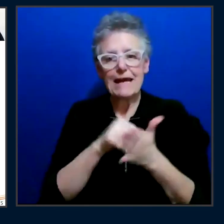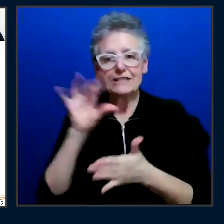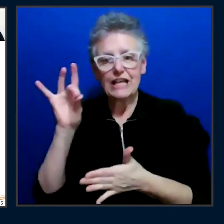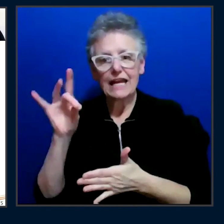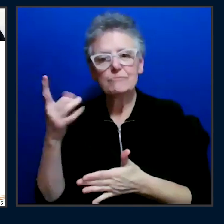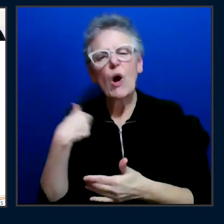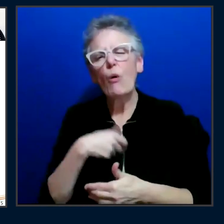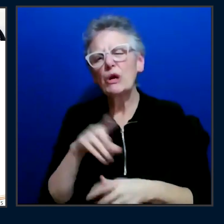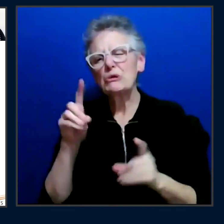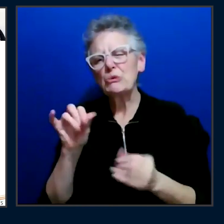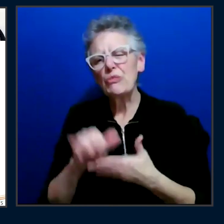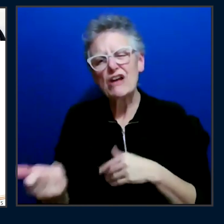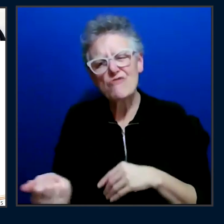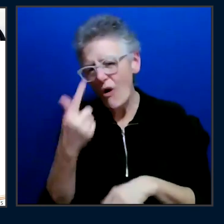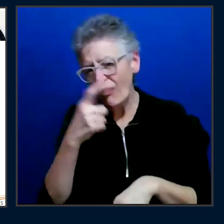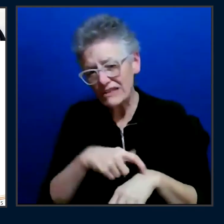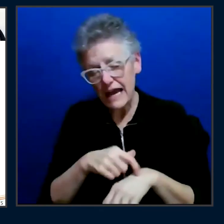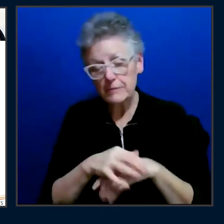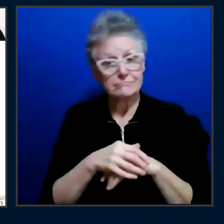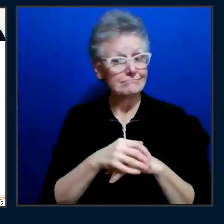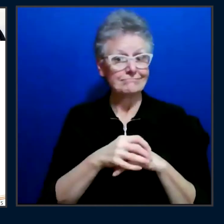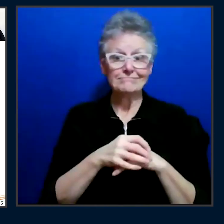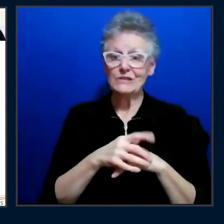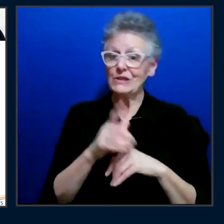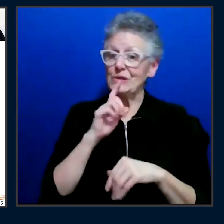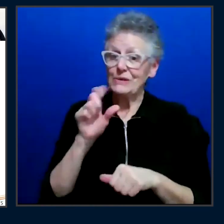is that we do it all the time. And the reality is